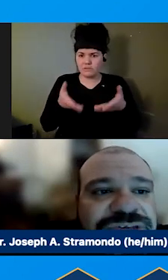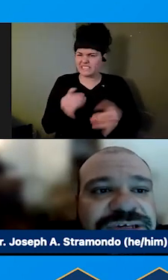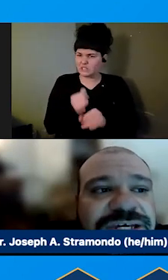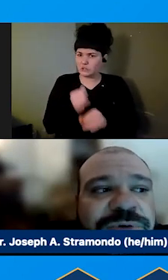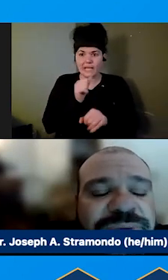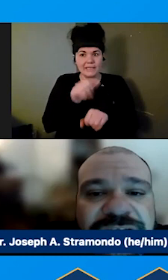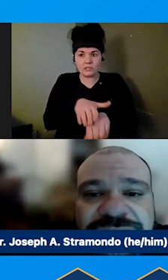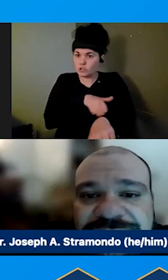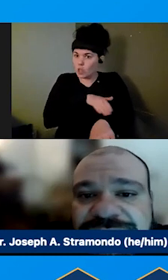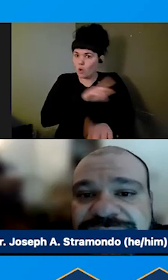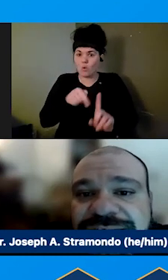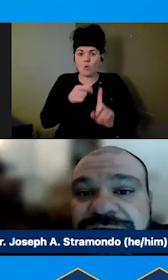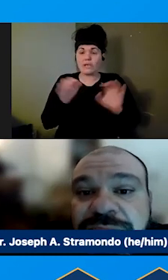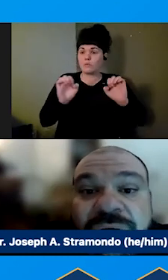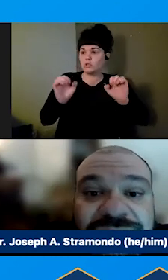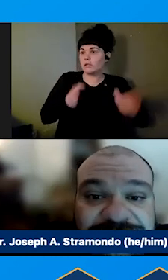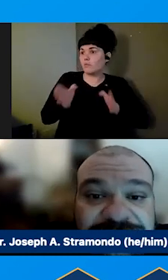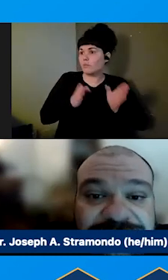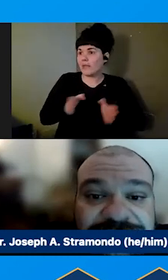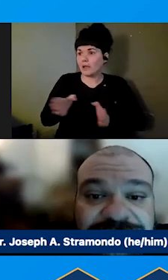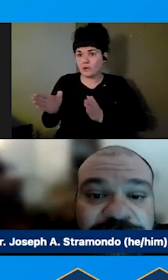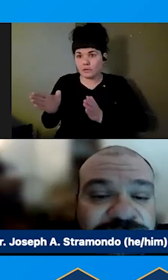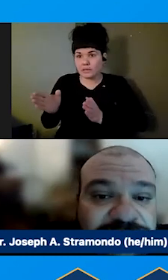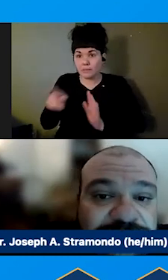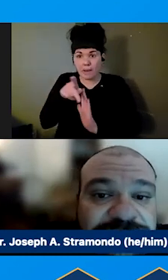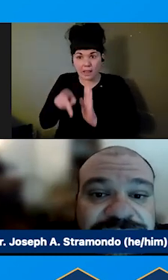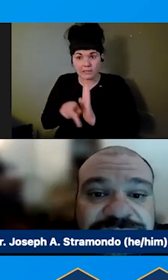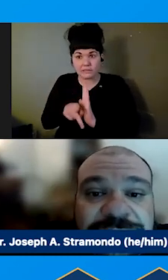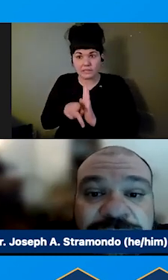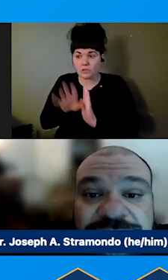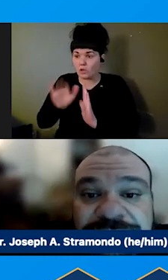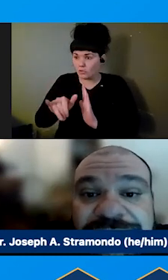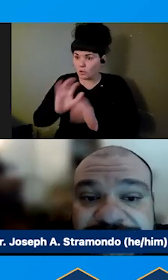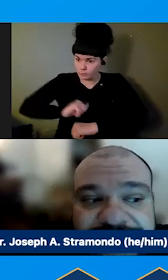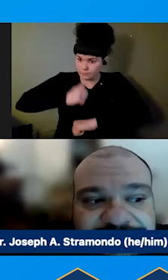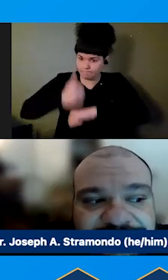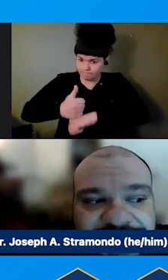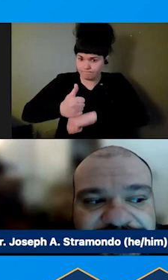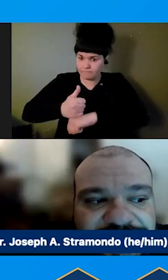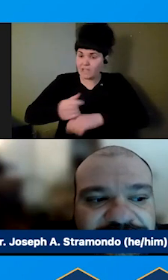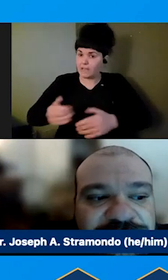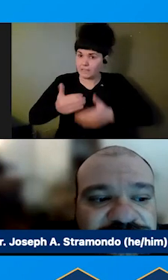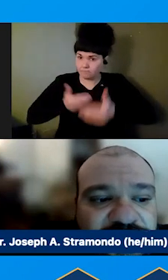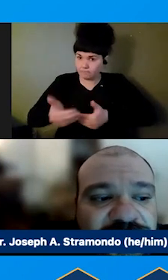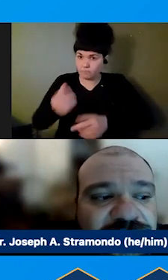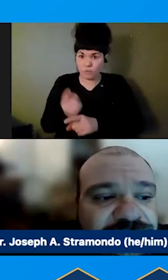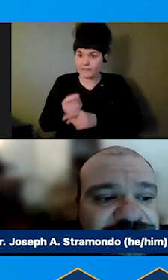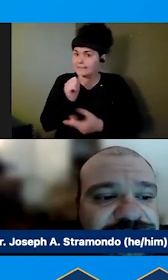when the emergency preparedness policies were triggered and put into place. Right. We saw